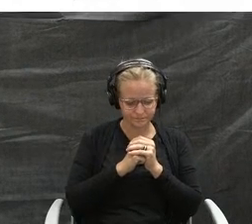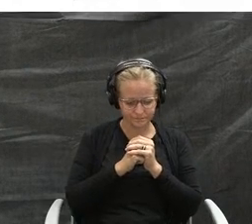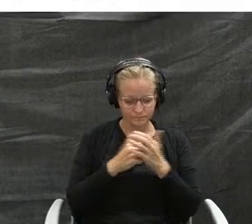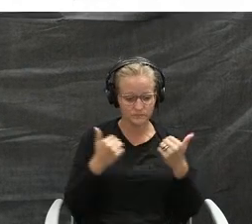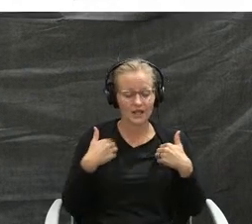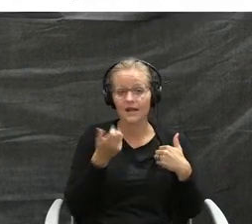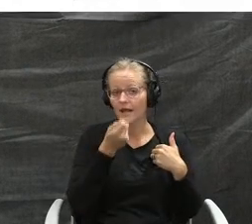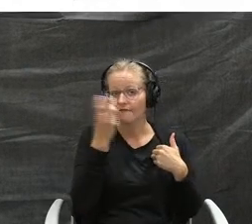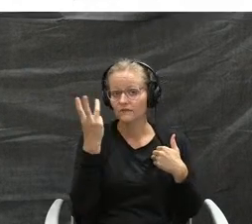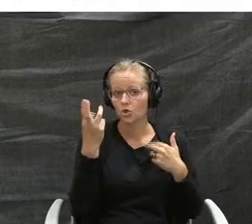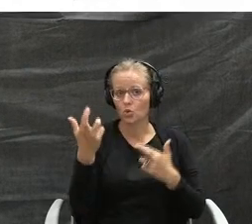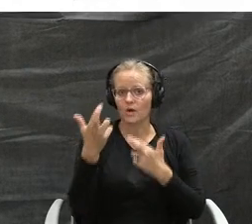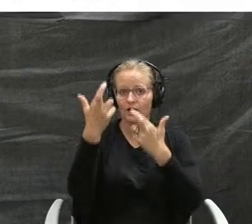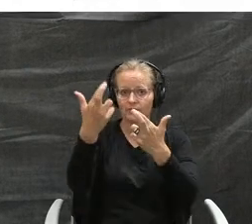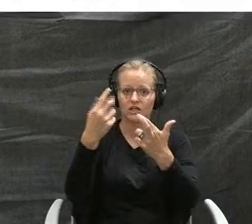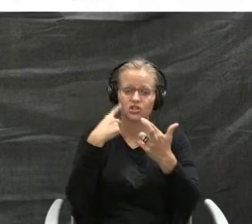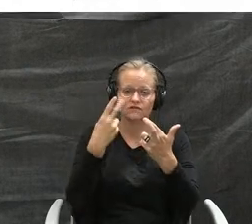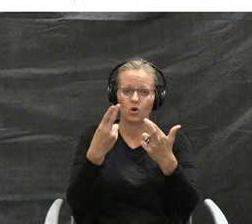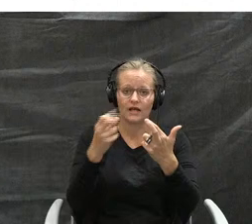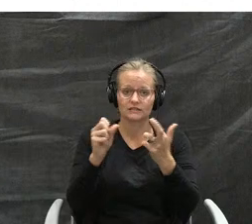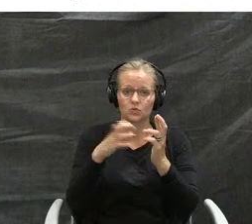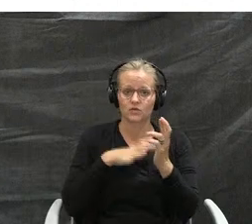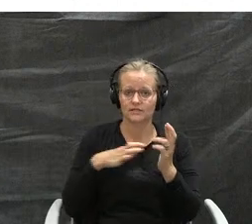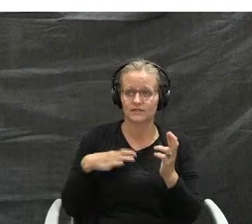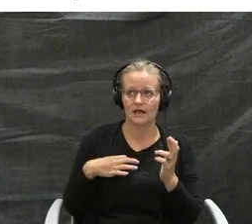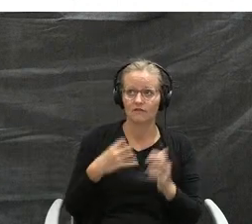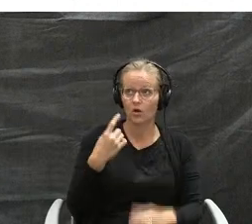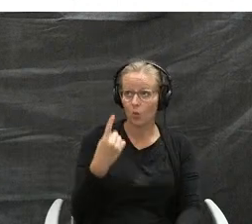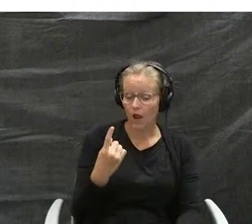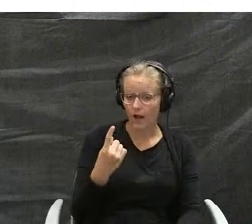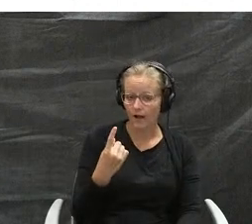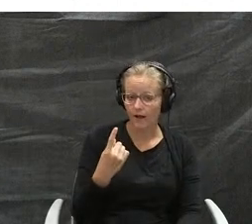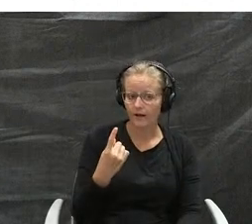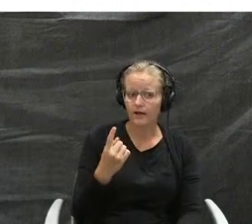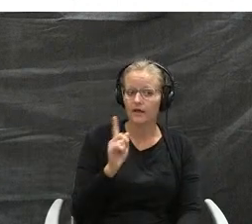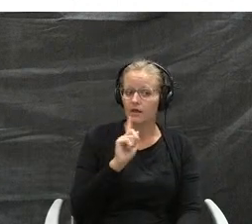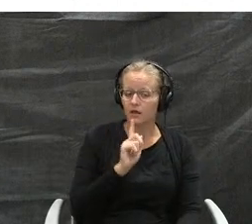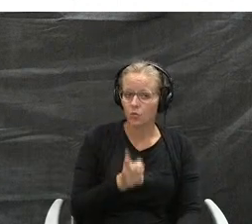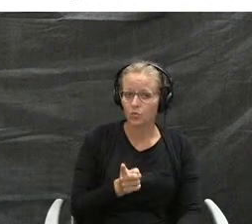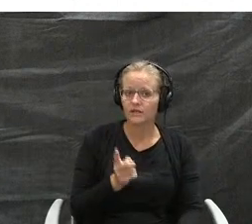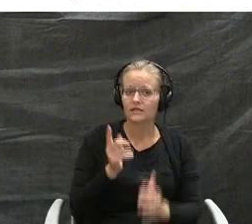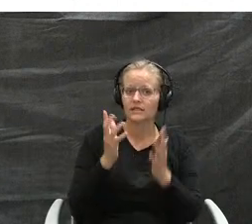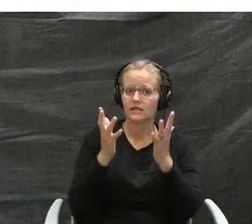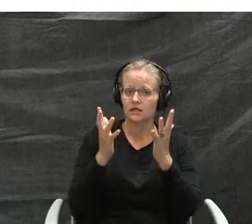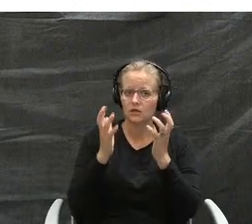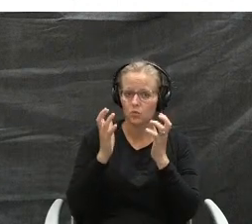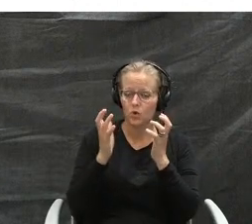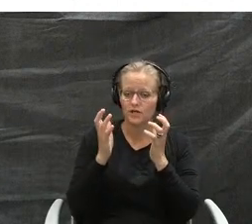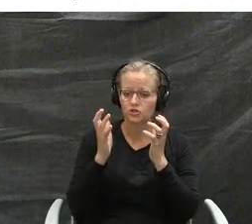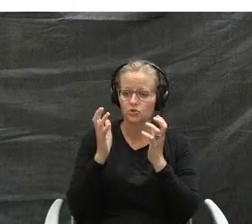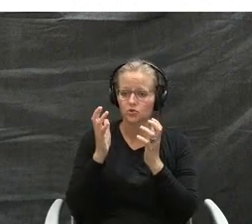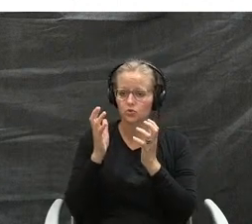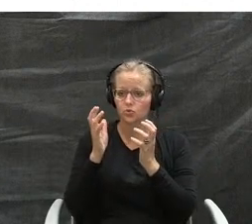for high school staff. One of them is that they really want to look at their assessments to make sure that their accurately